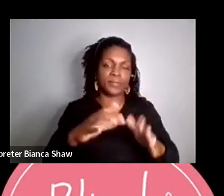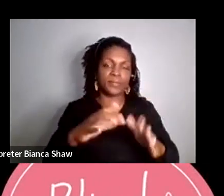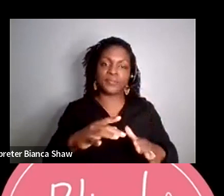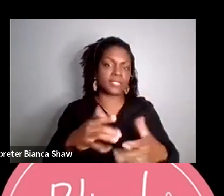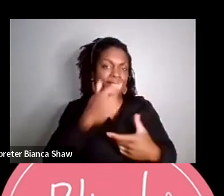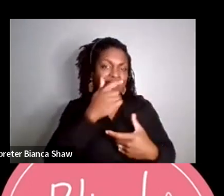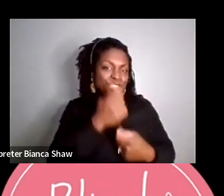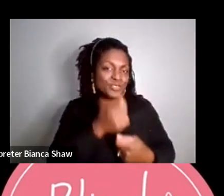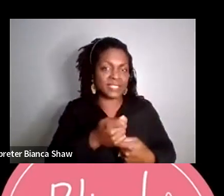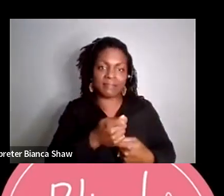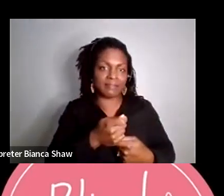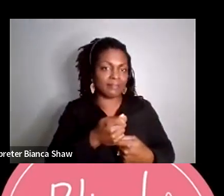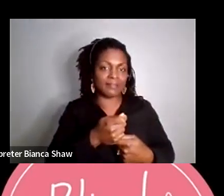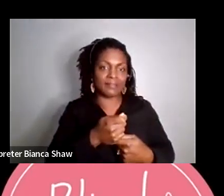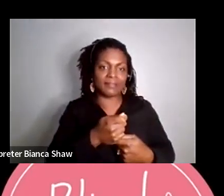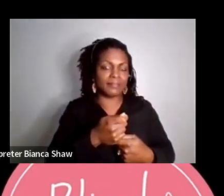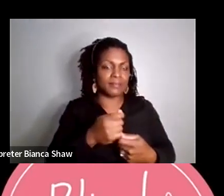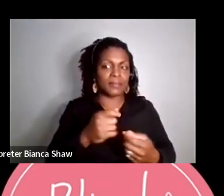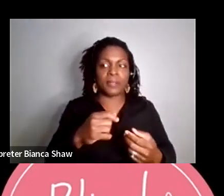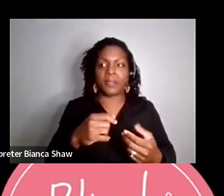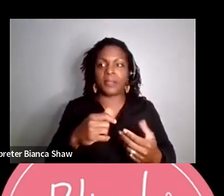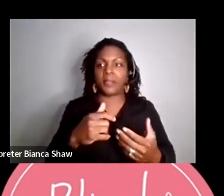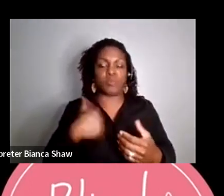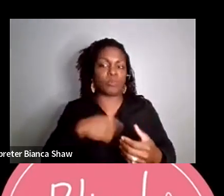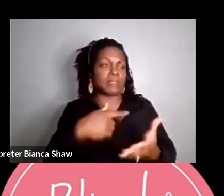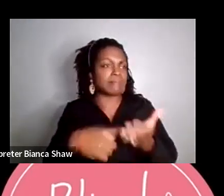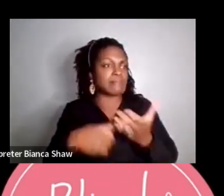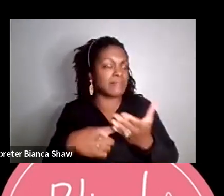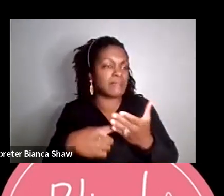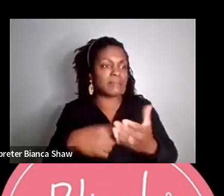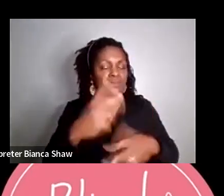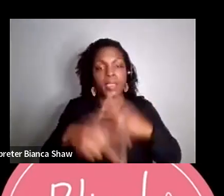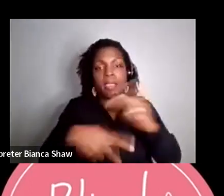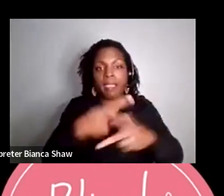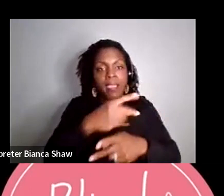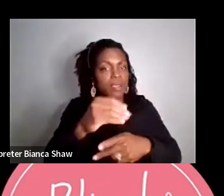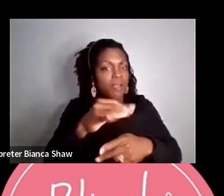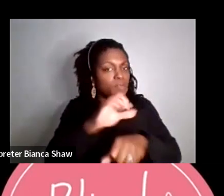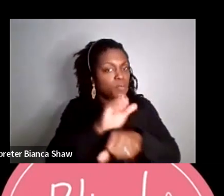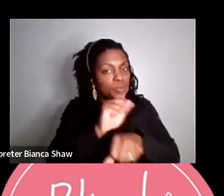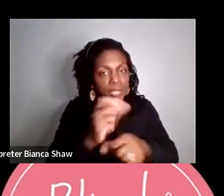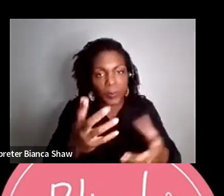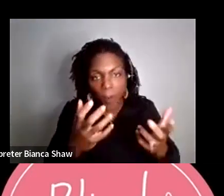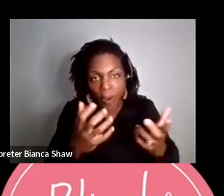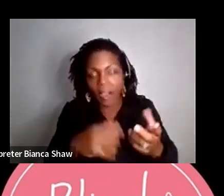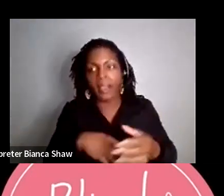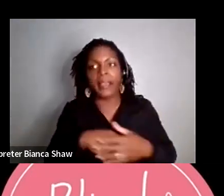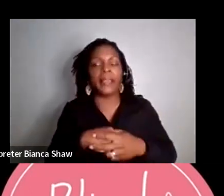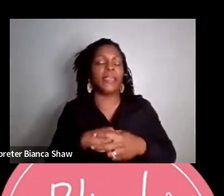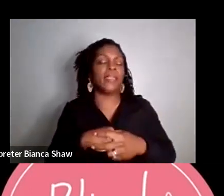We talked about what kind of things that they wanted to do in the world of what we had a lot.